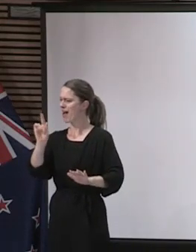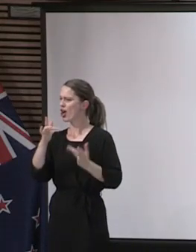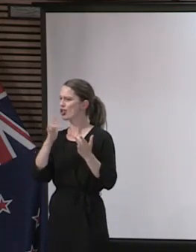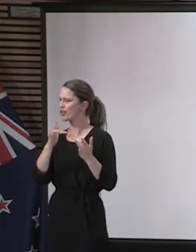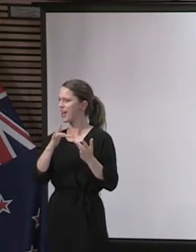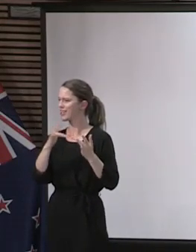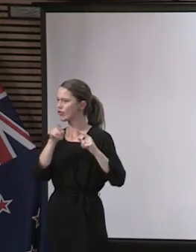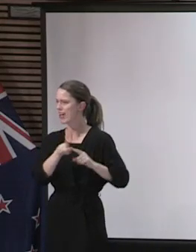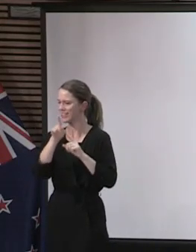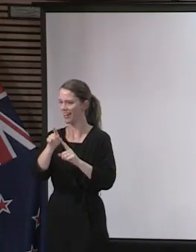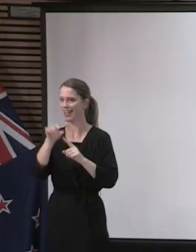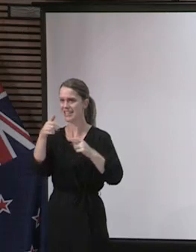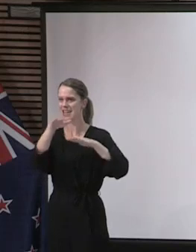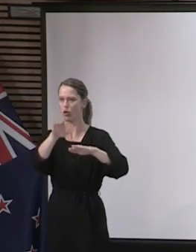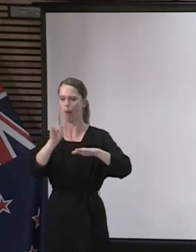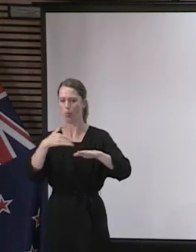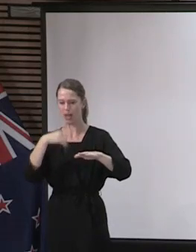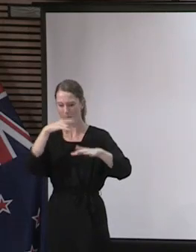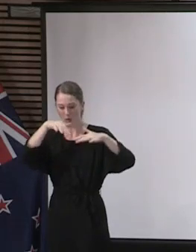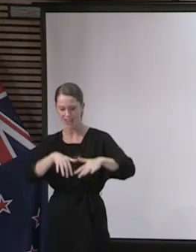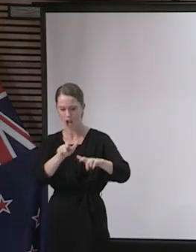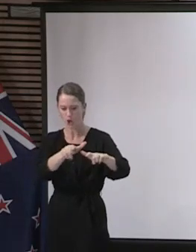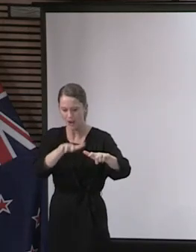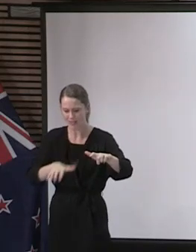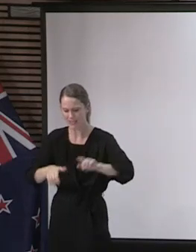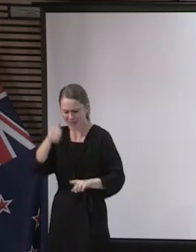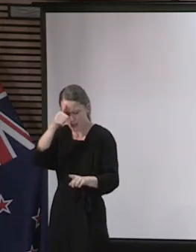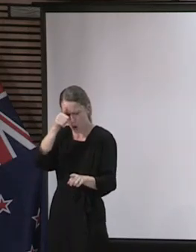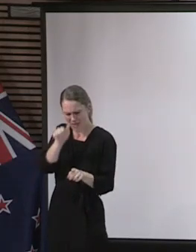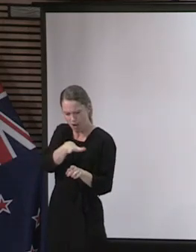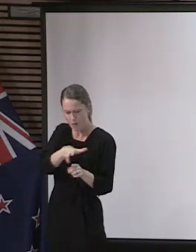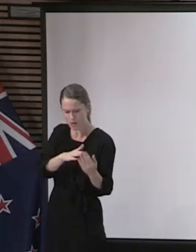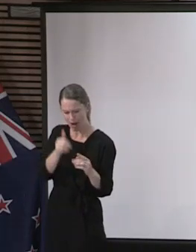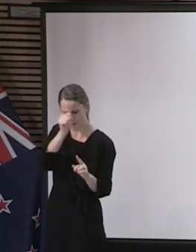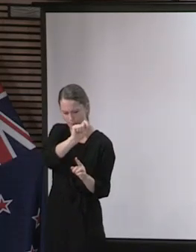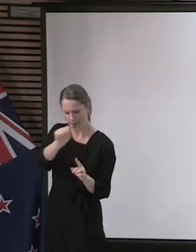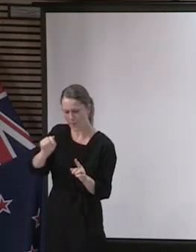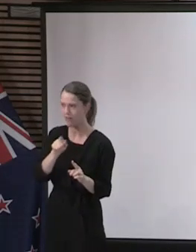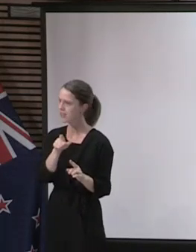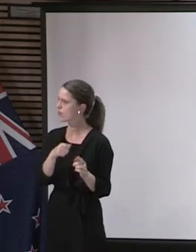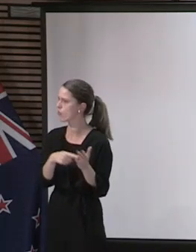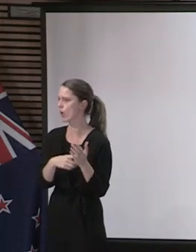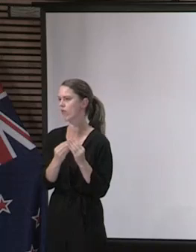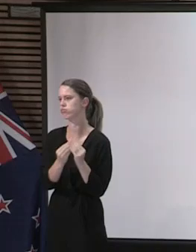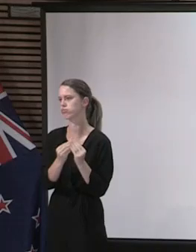centralisation and decentralisation, but keep in mind even for our contact tracing, we need people on the